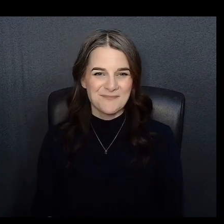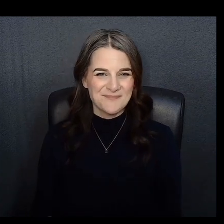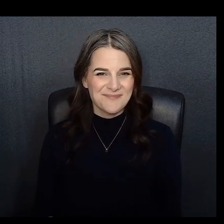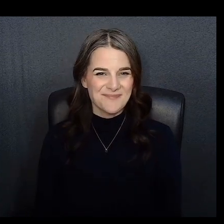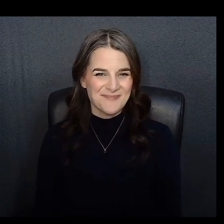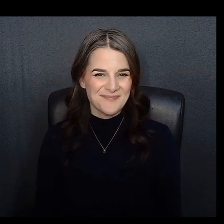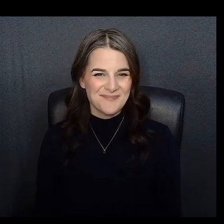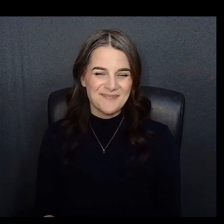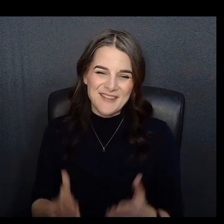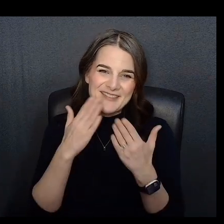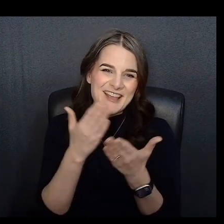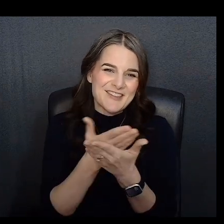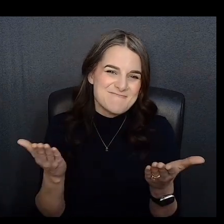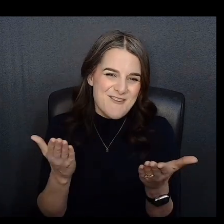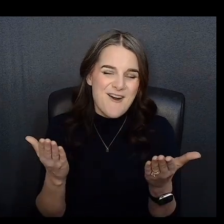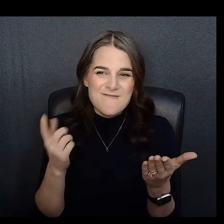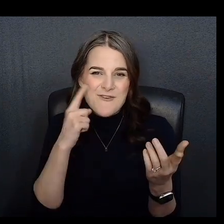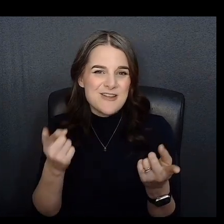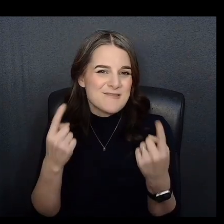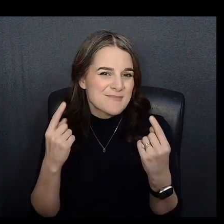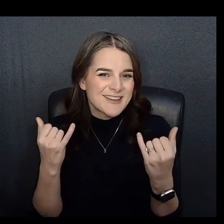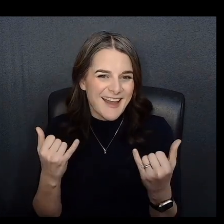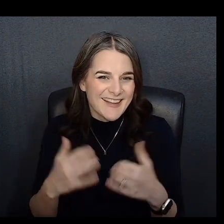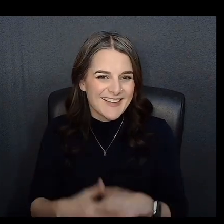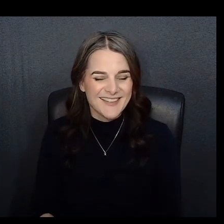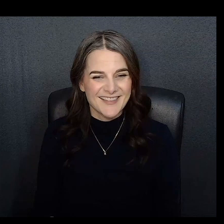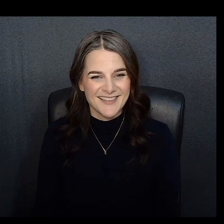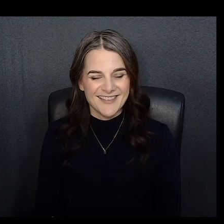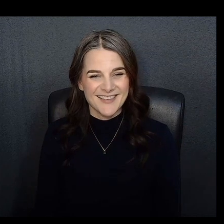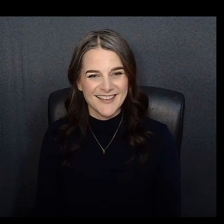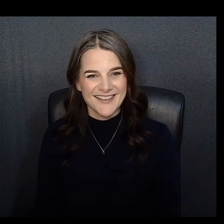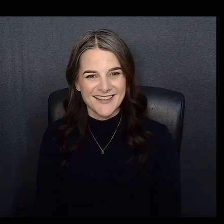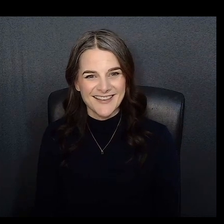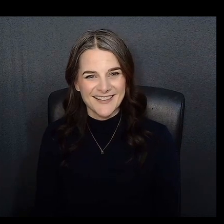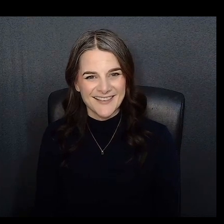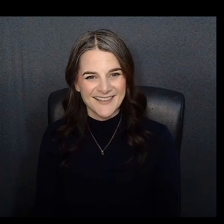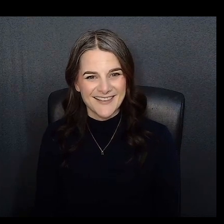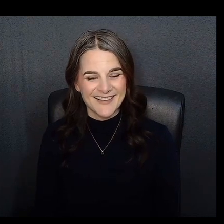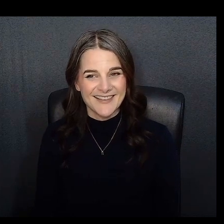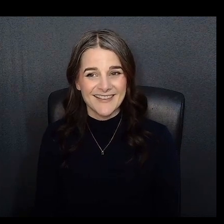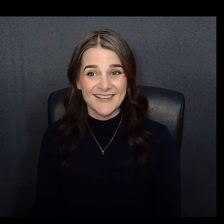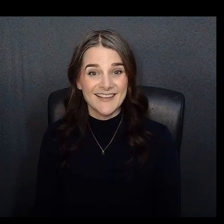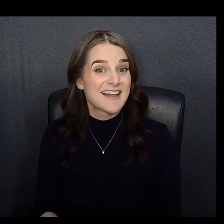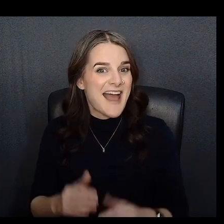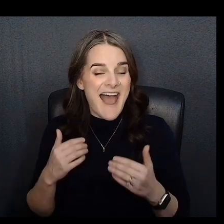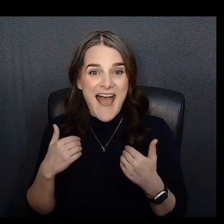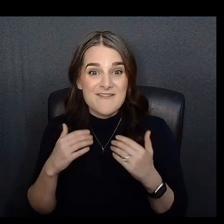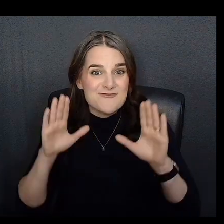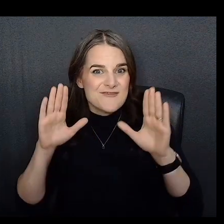So thank you all for attending today, and have a great rest of your day.